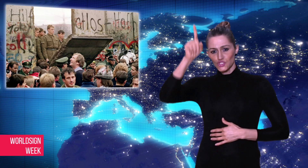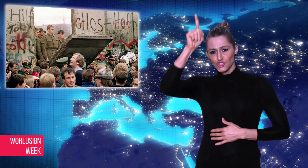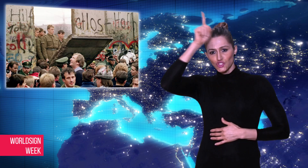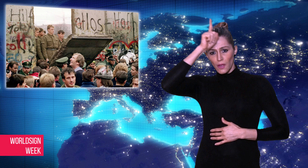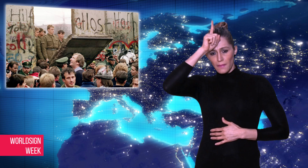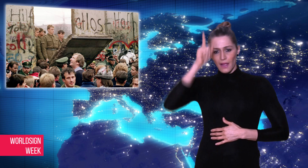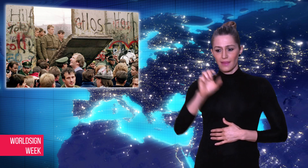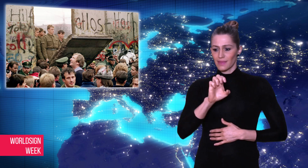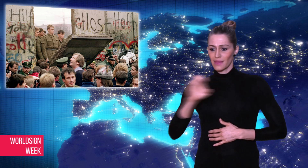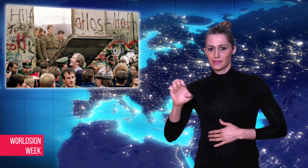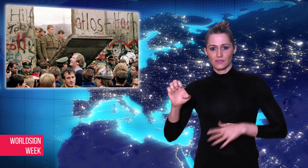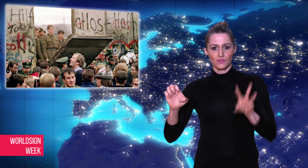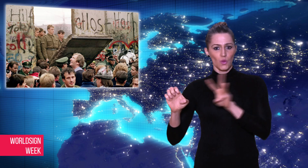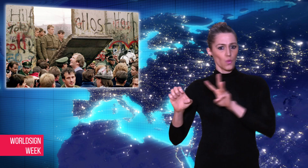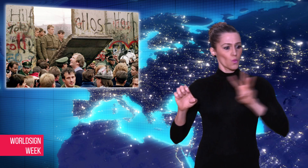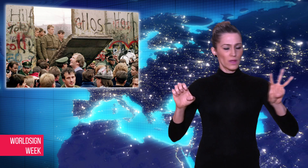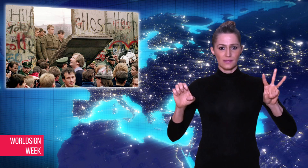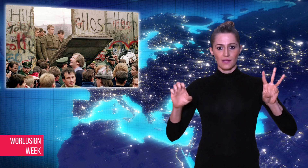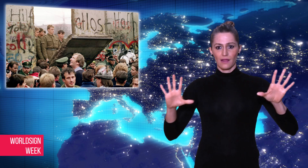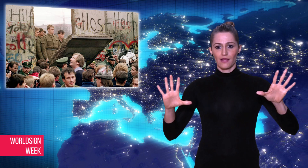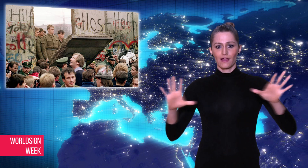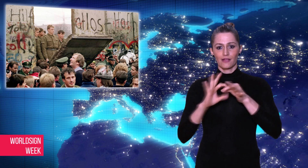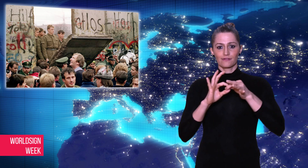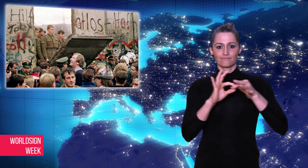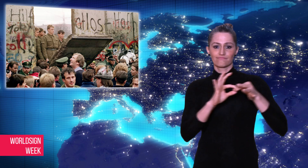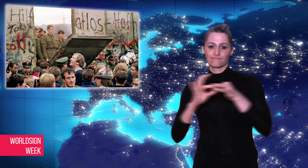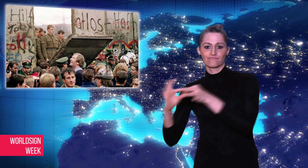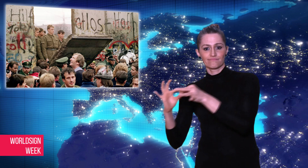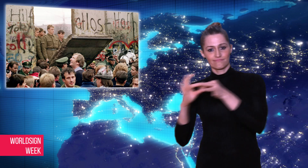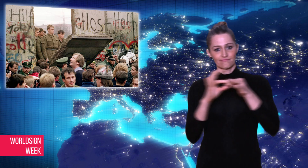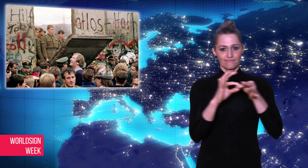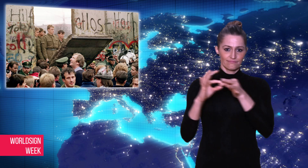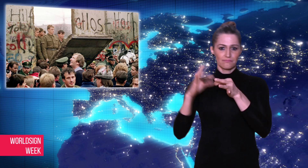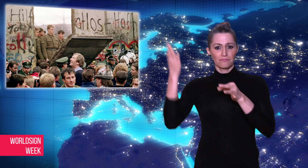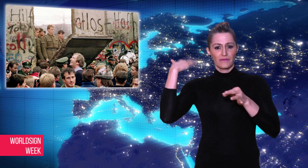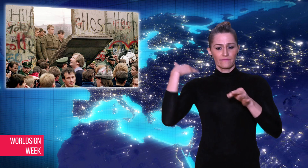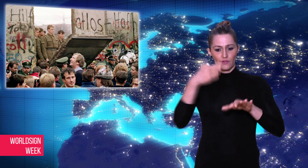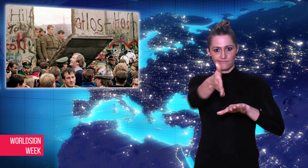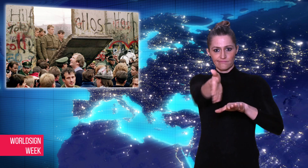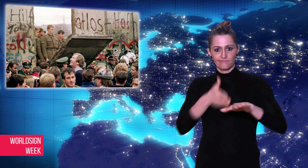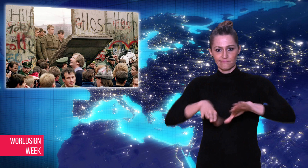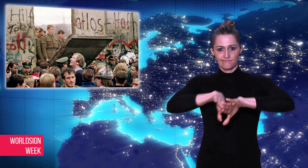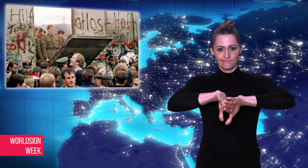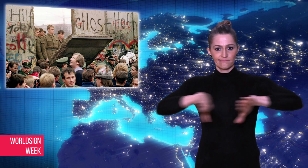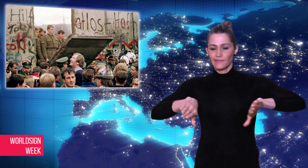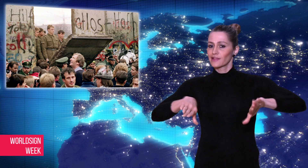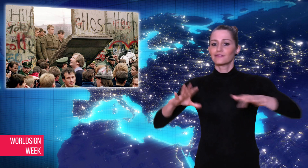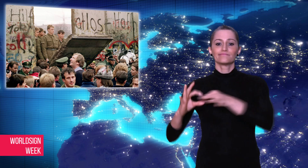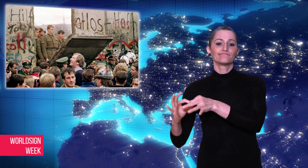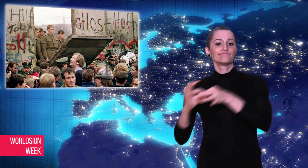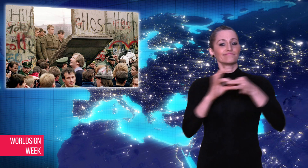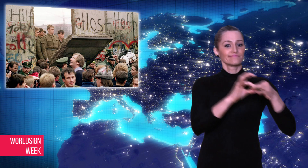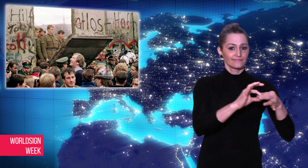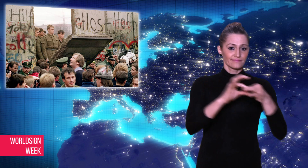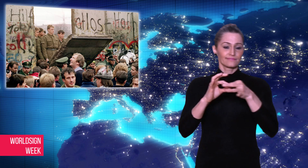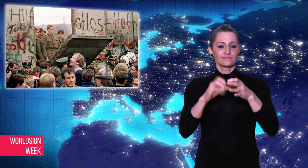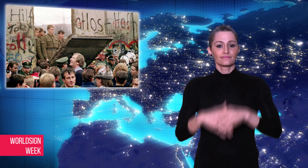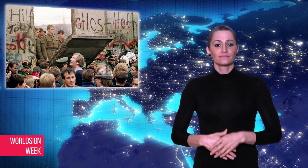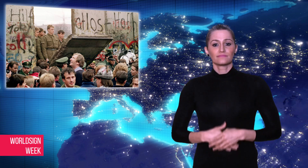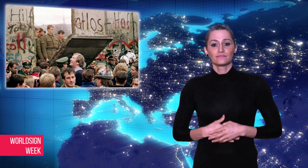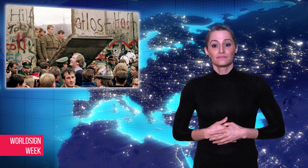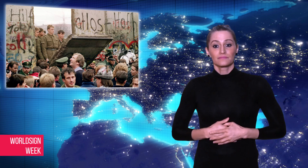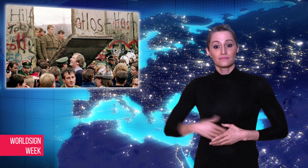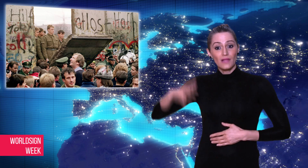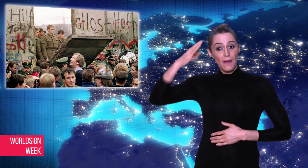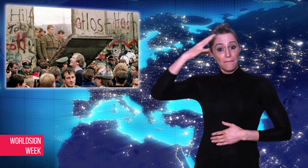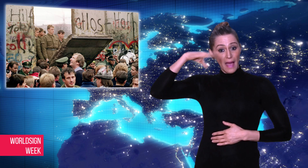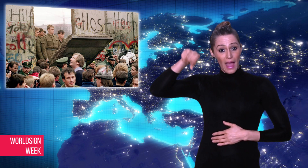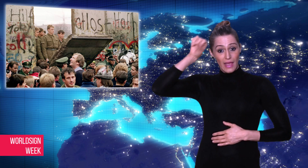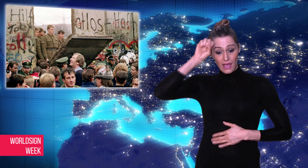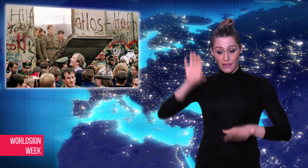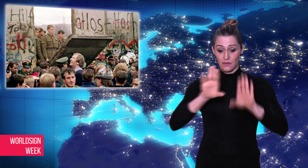Wall came down, unifying both East Germany and West